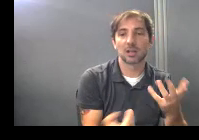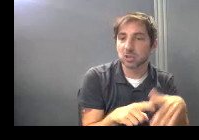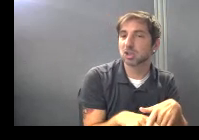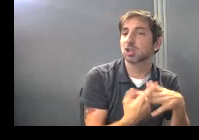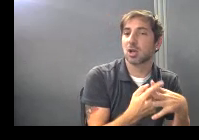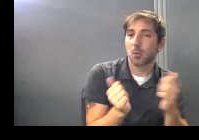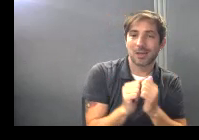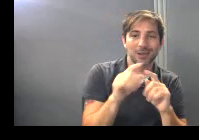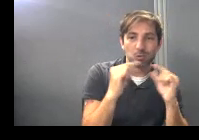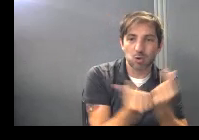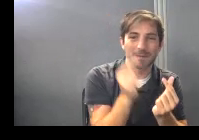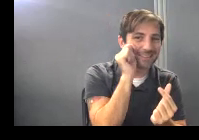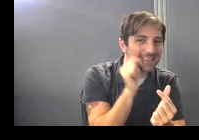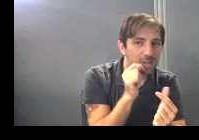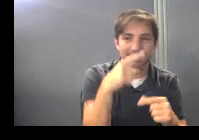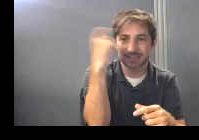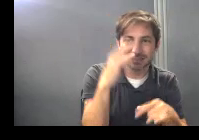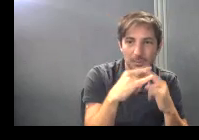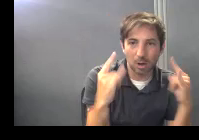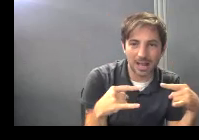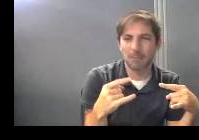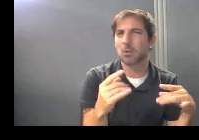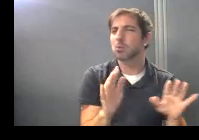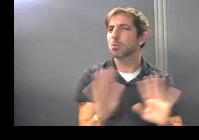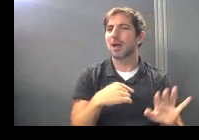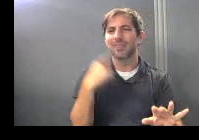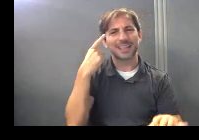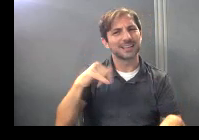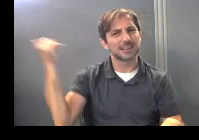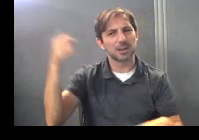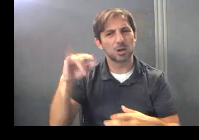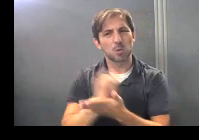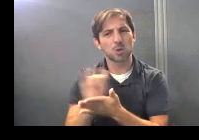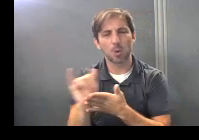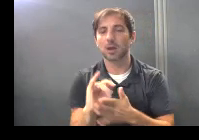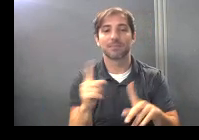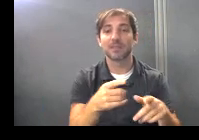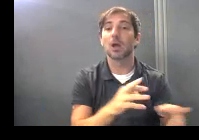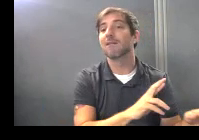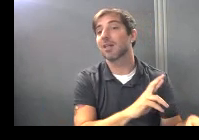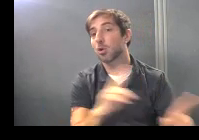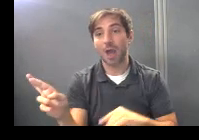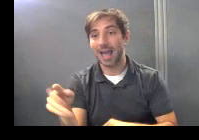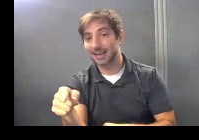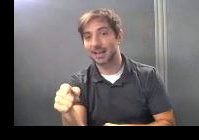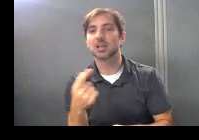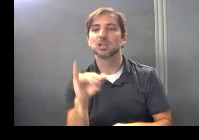AT A SUMMER CAMP, UPSTATE NEW YORK. TO THE RIGHT IS JUSTIN DART WHO PEOPLE CALL